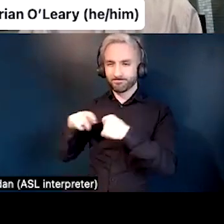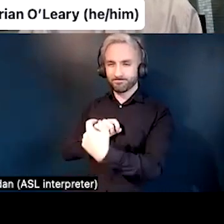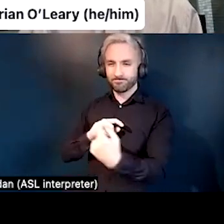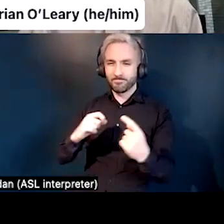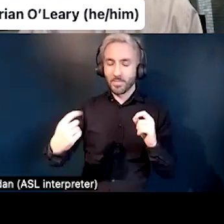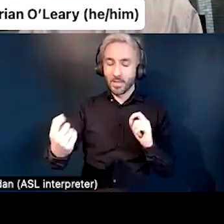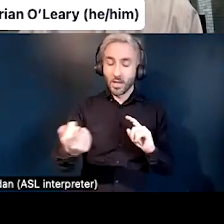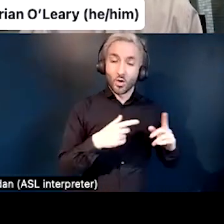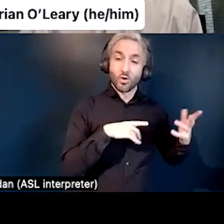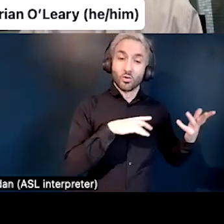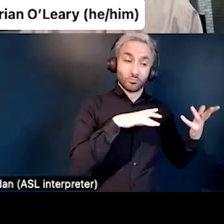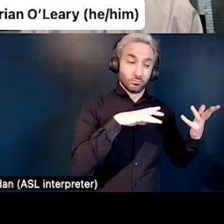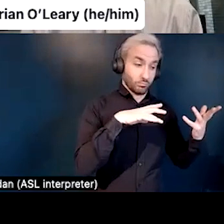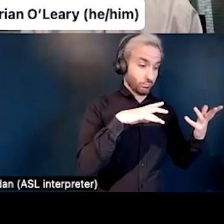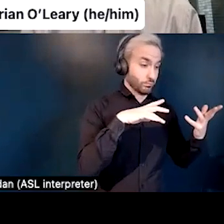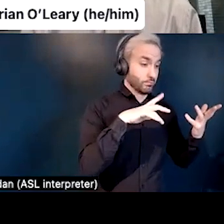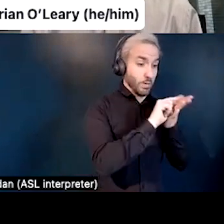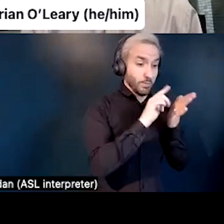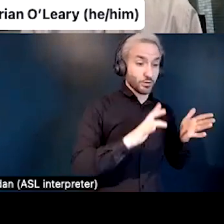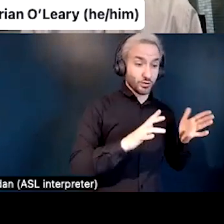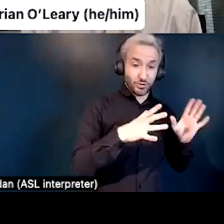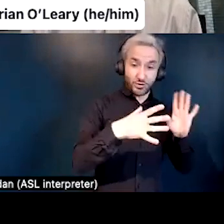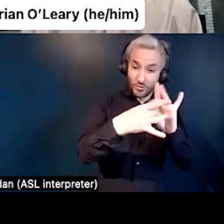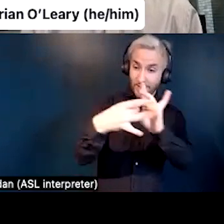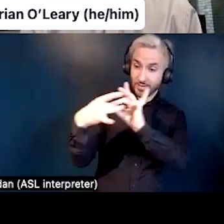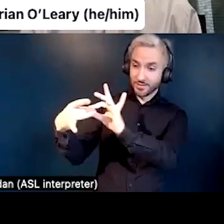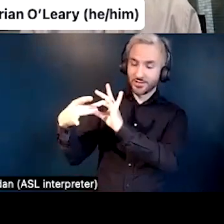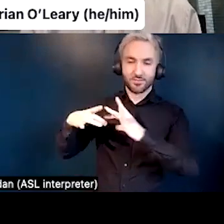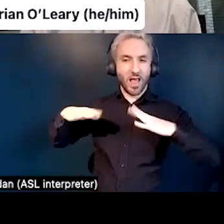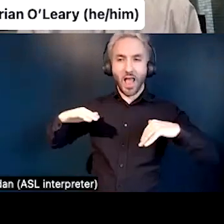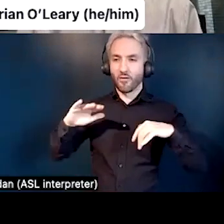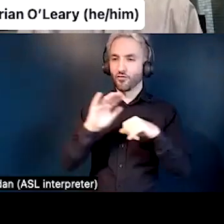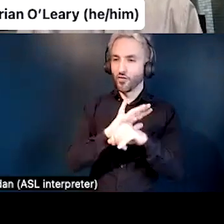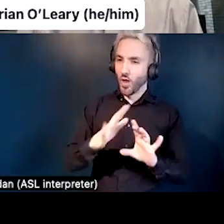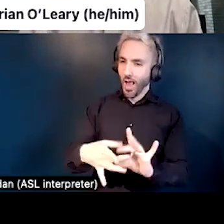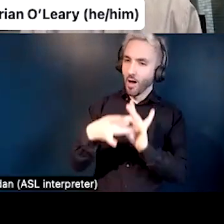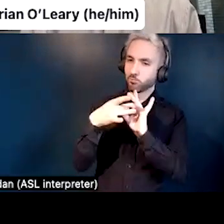entities haven't been fully developed. We'll get there, but that's part of the reason you